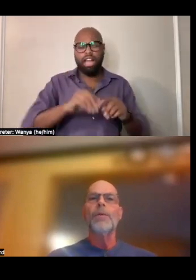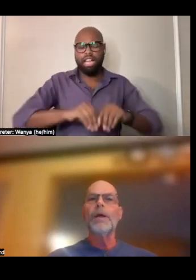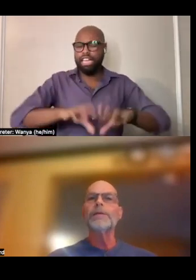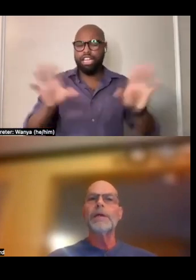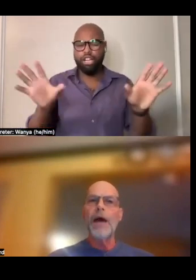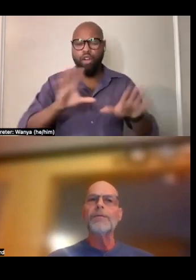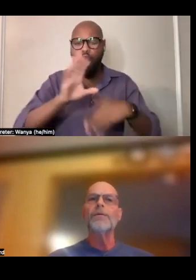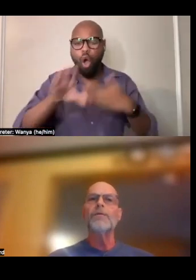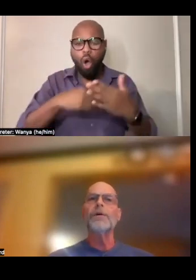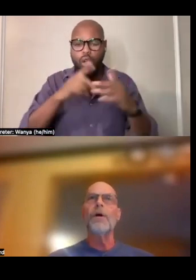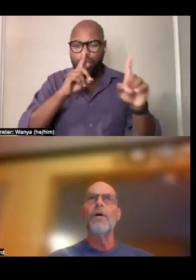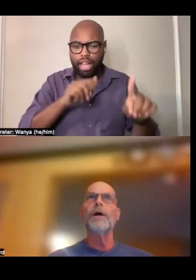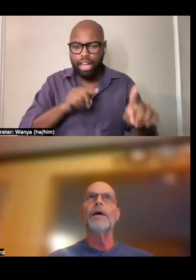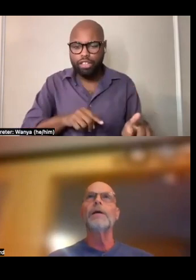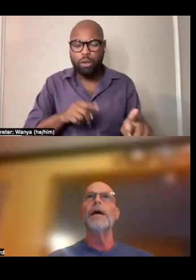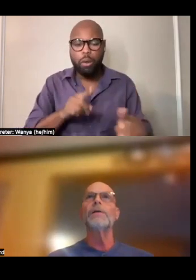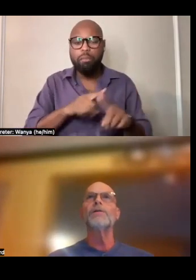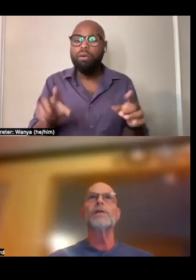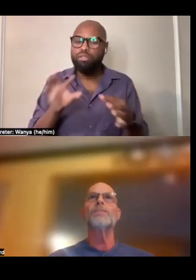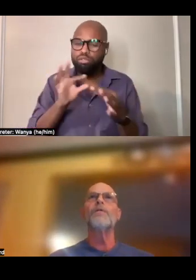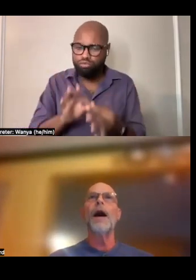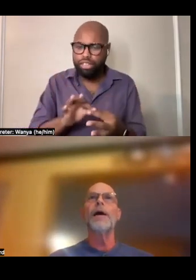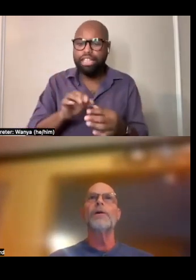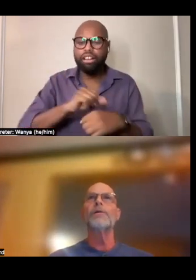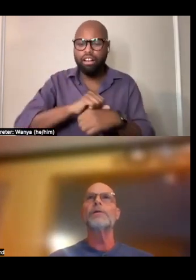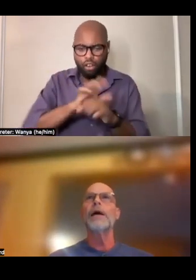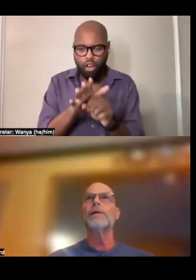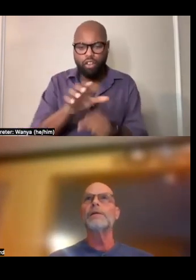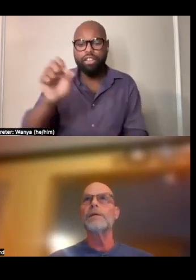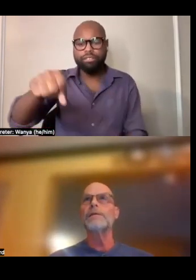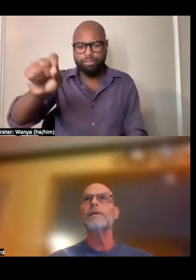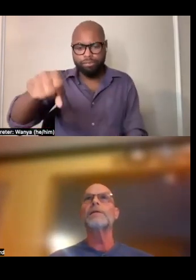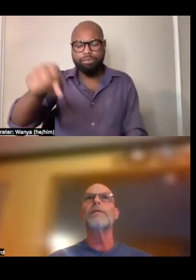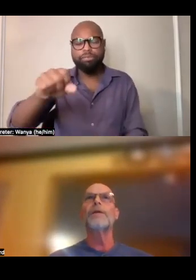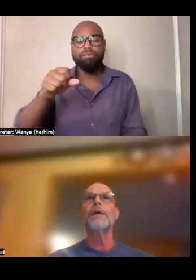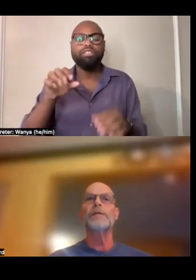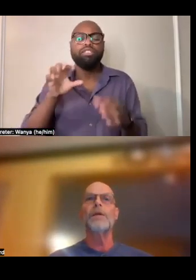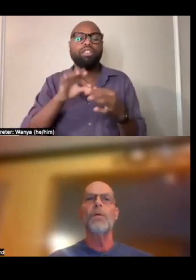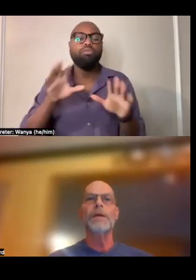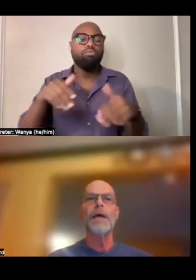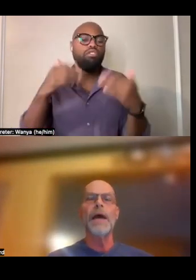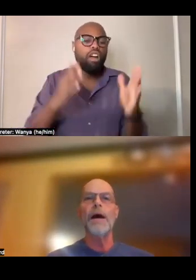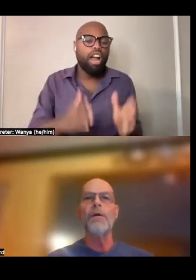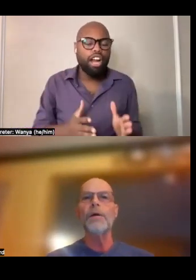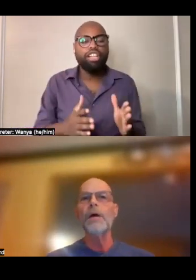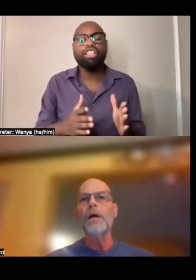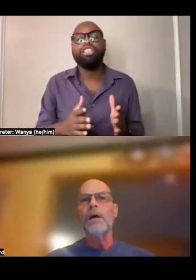but it did have to do with COVID and just providers and assistance and things slowing down.